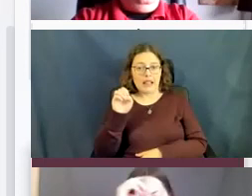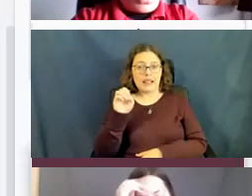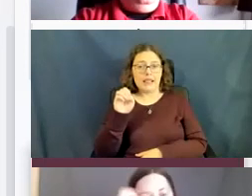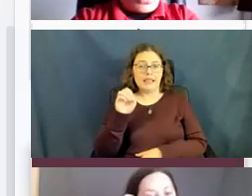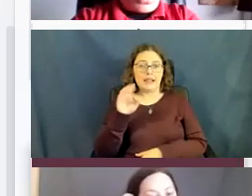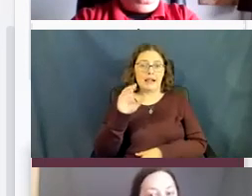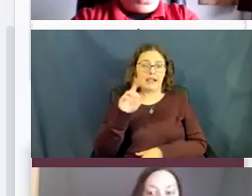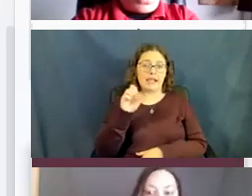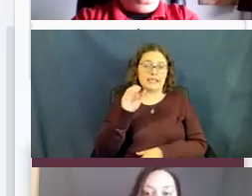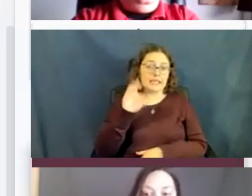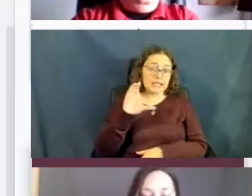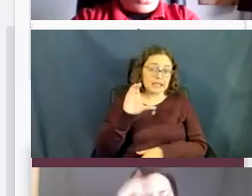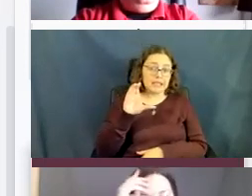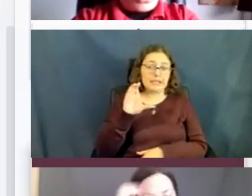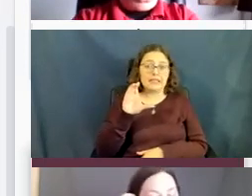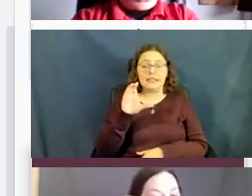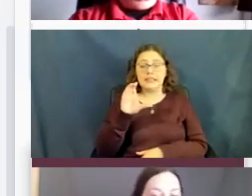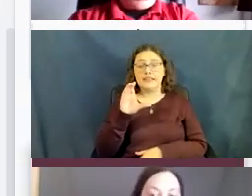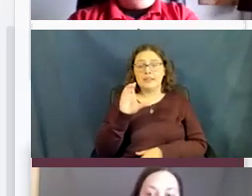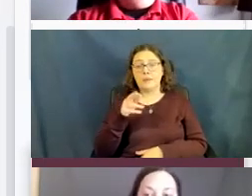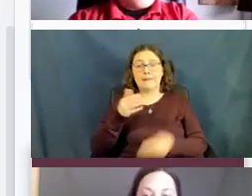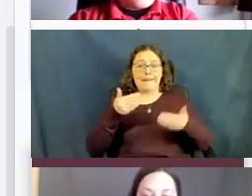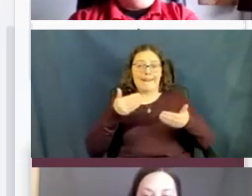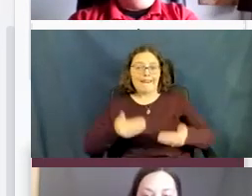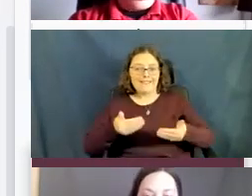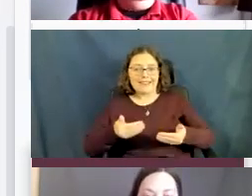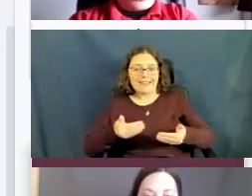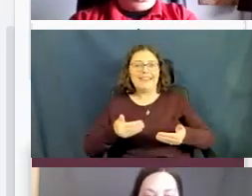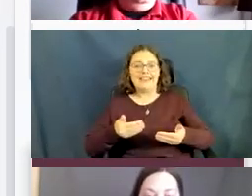size, font color , all things you are typically able to do